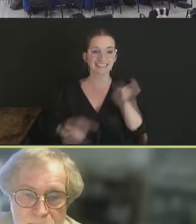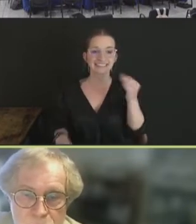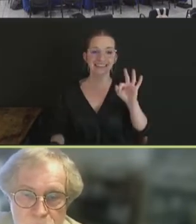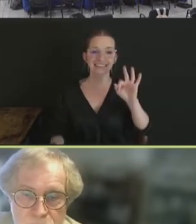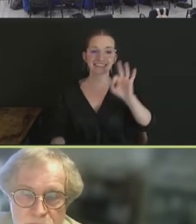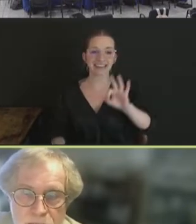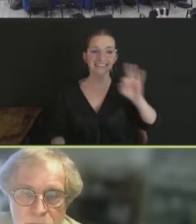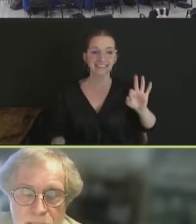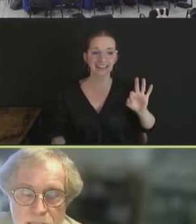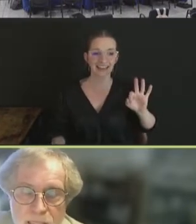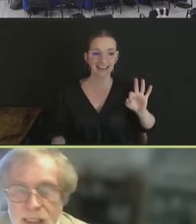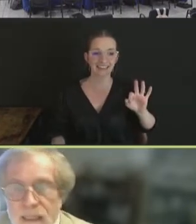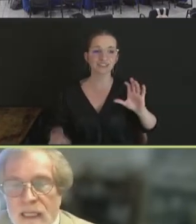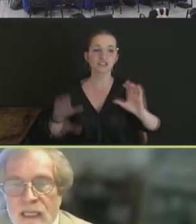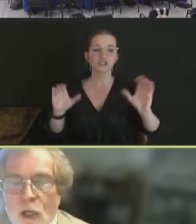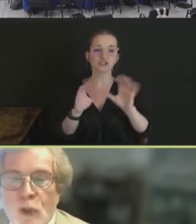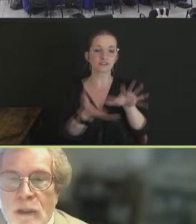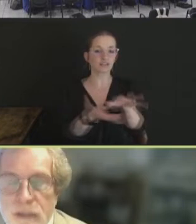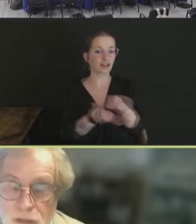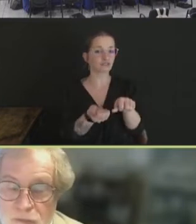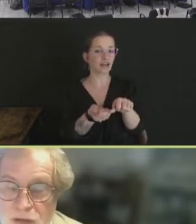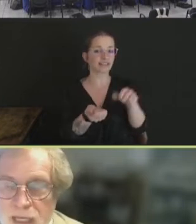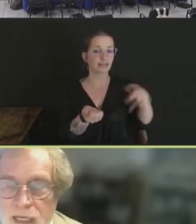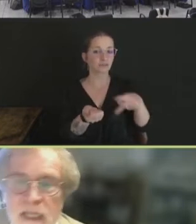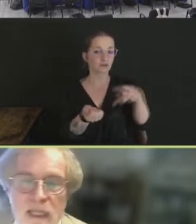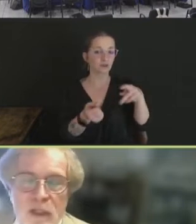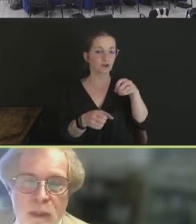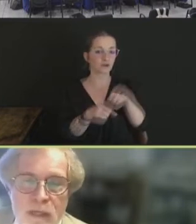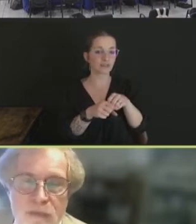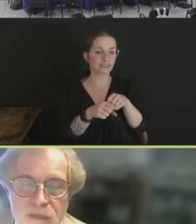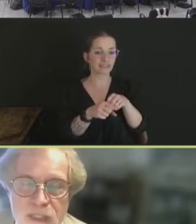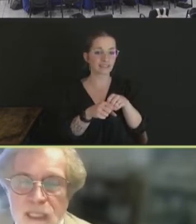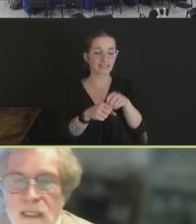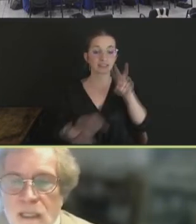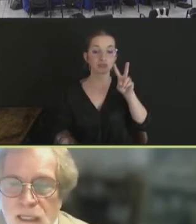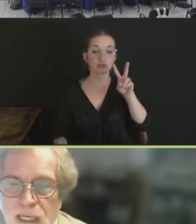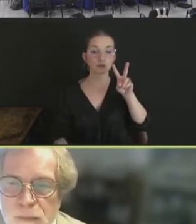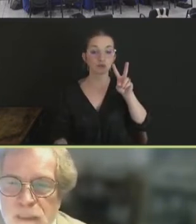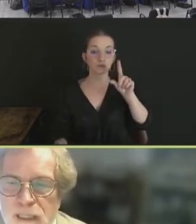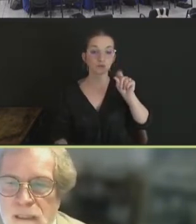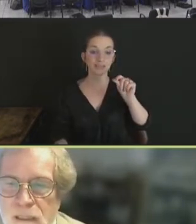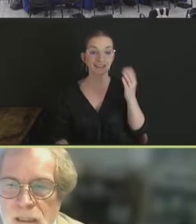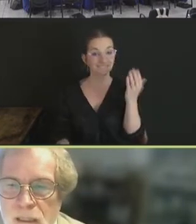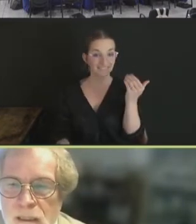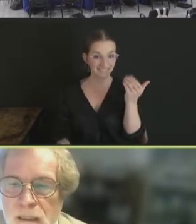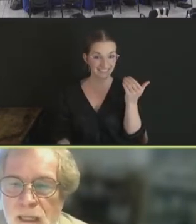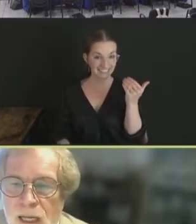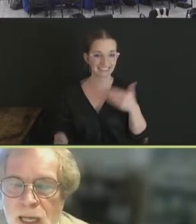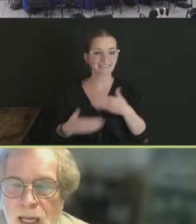It was certified eradicated -- certified -- in 2015. Next, please.